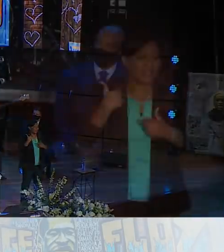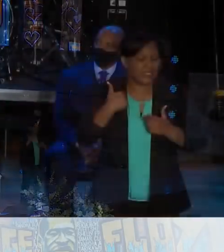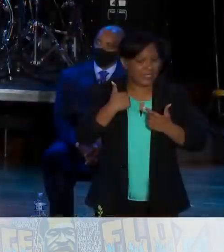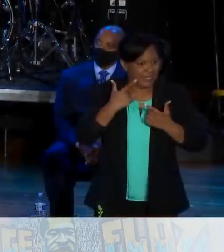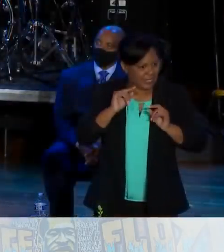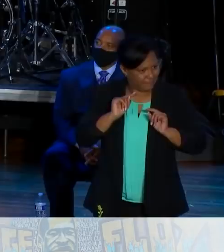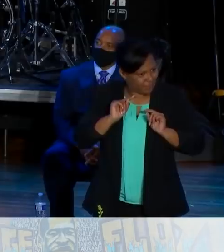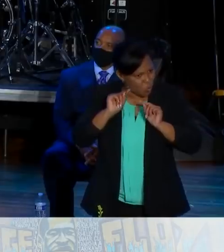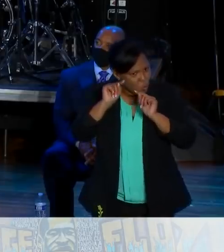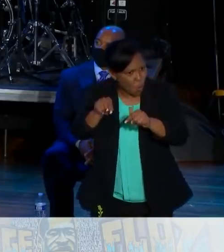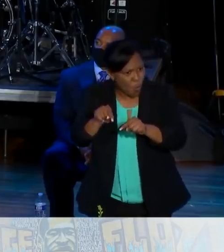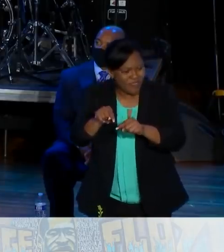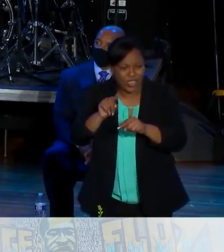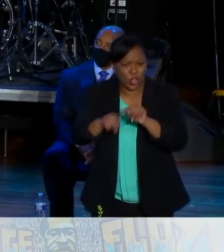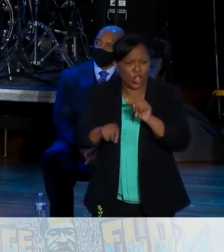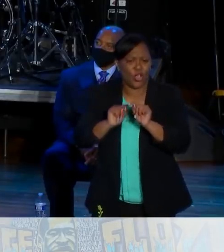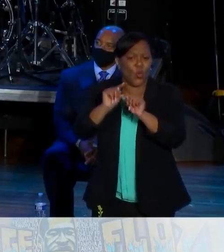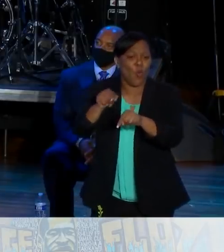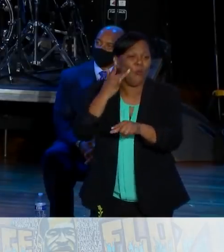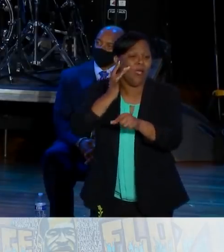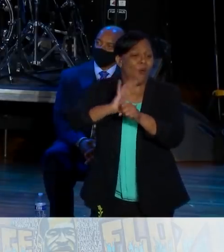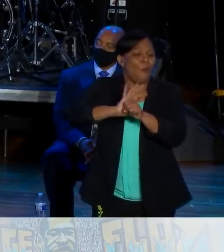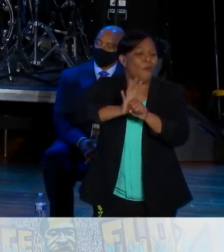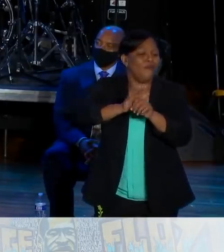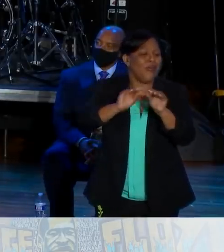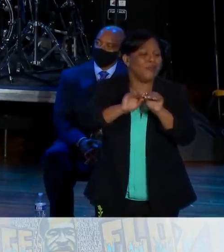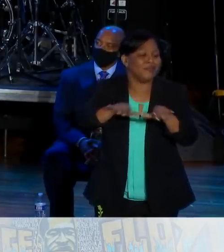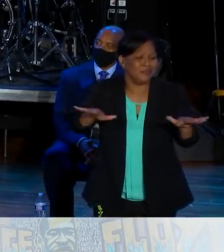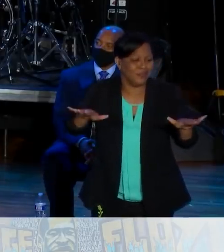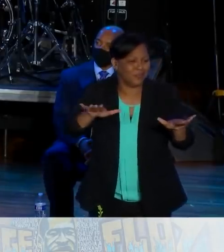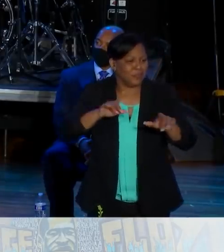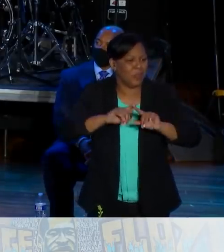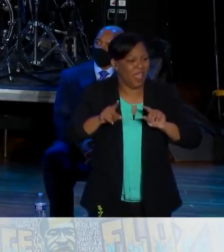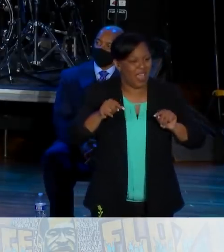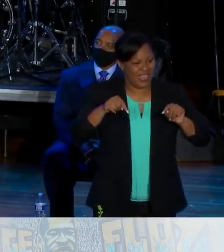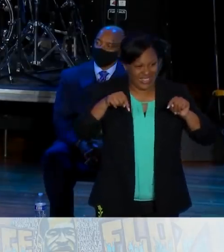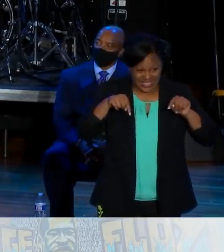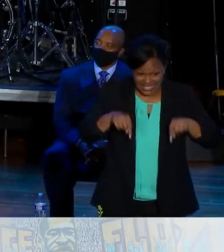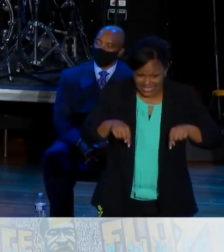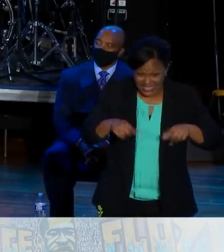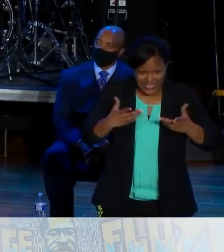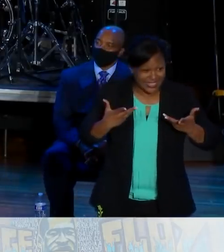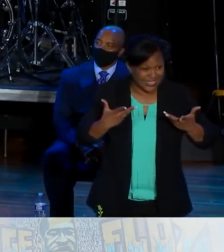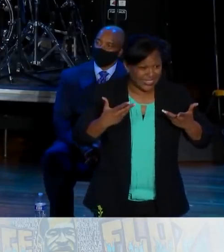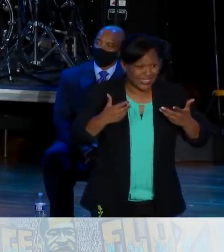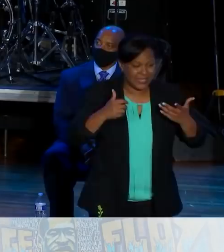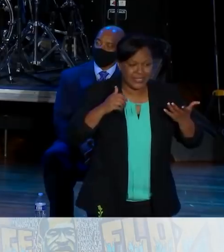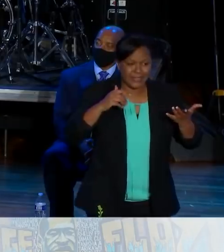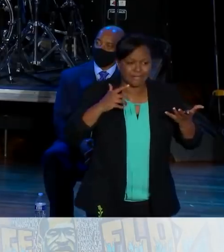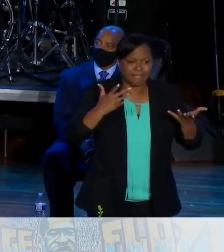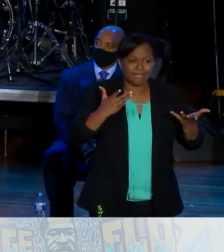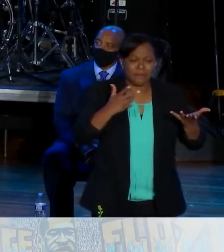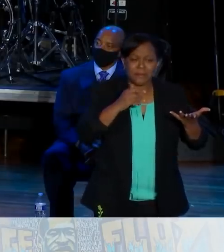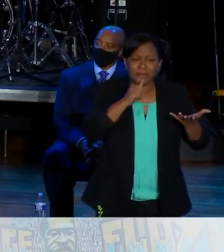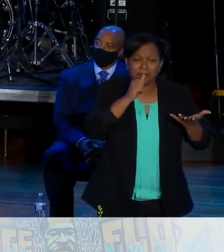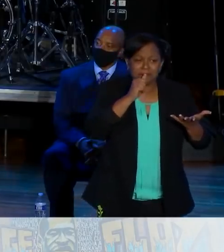SAID I KNOW WE'RE NOT GOING OUT BECAUSE OF THE CORONAVIRUS BUT THIS IS SO MUCH LIKE ERIC.